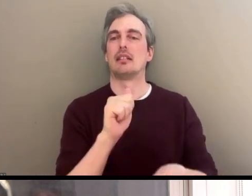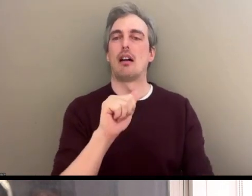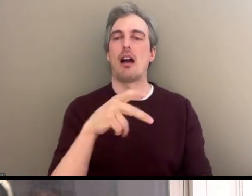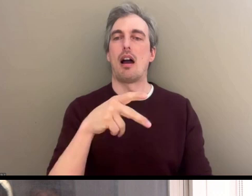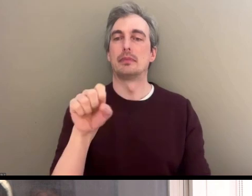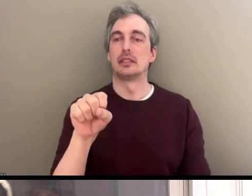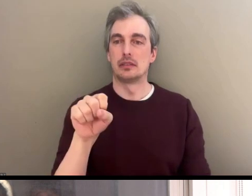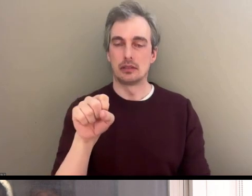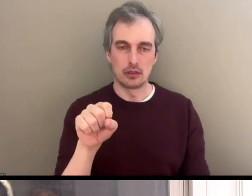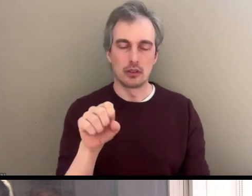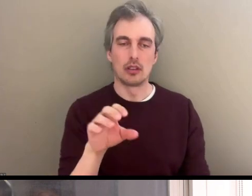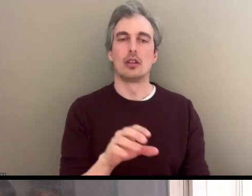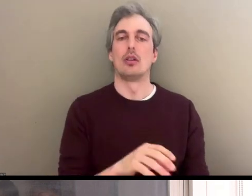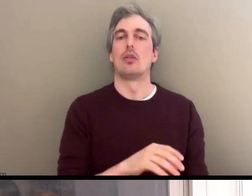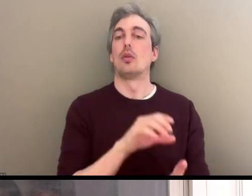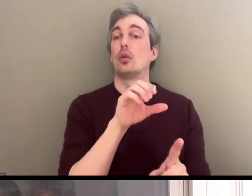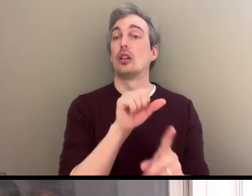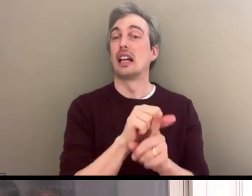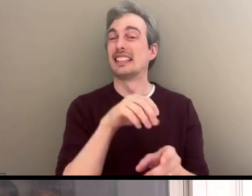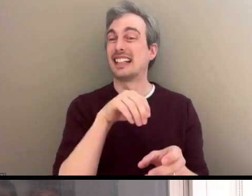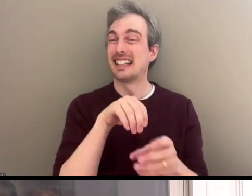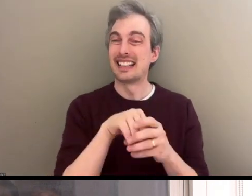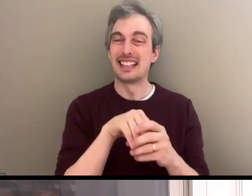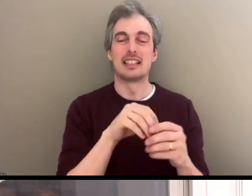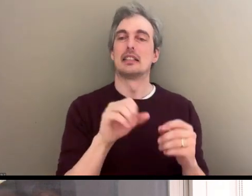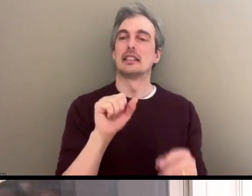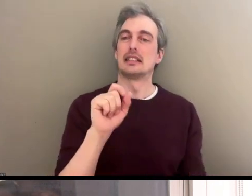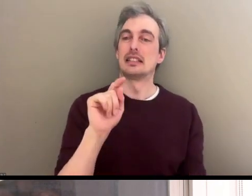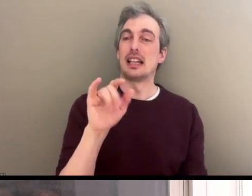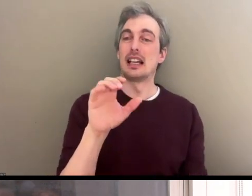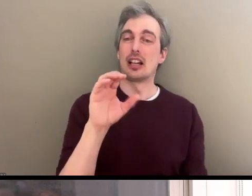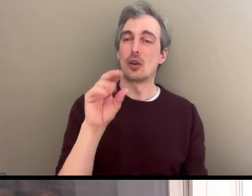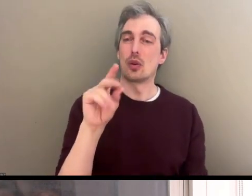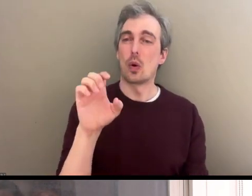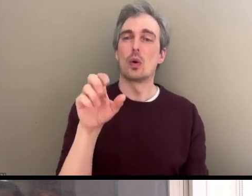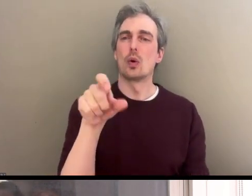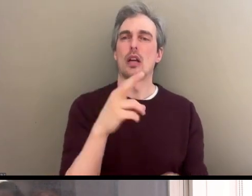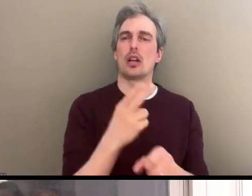with axe-core-react to test the accessibility of the rendered DOM.